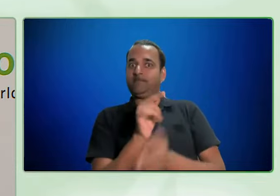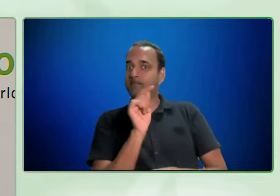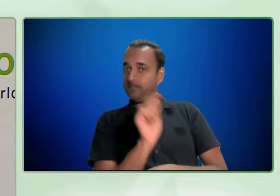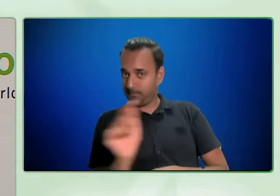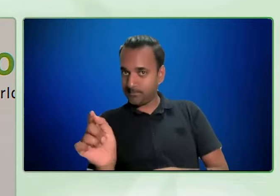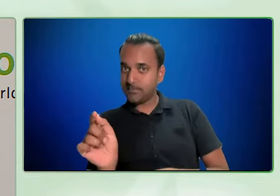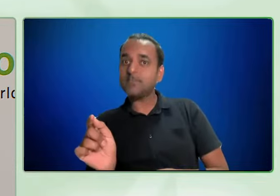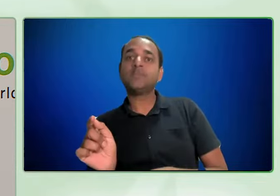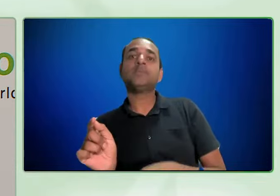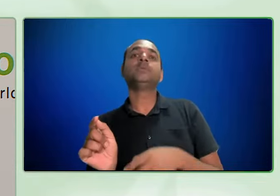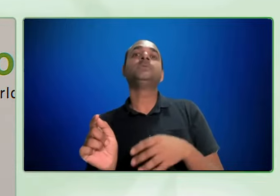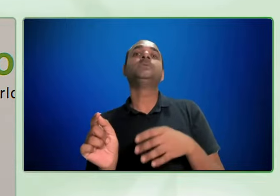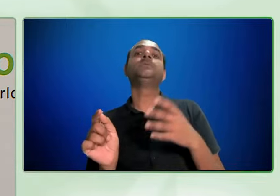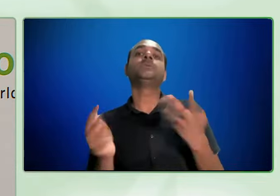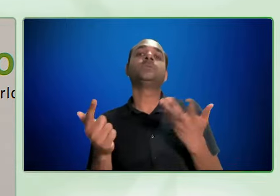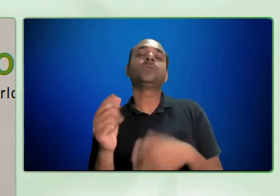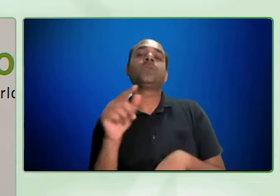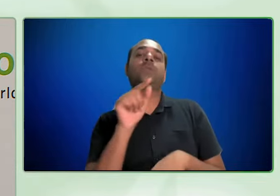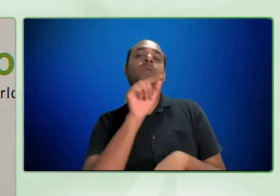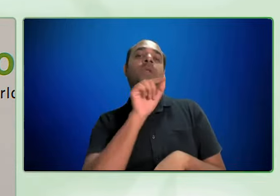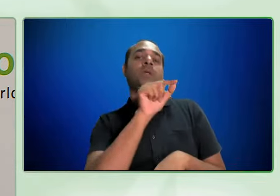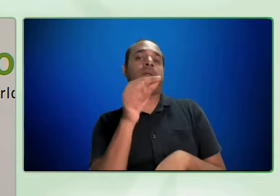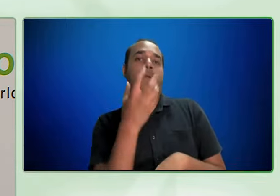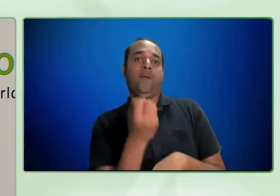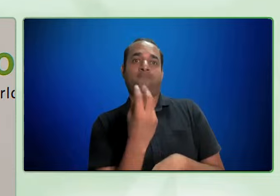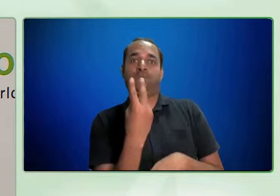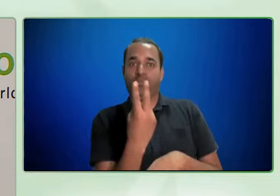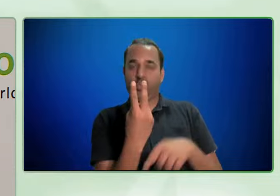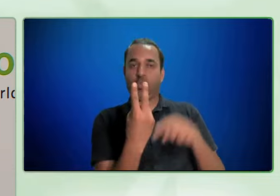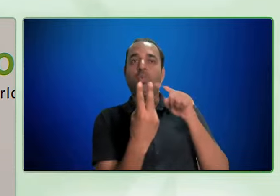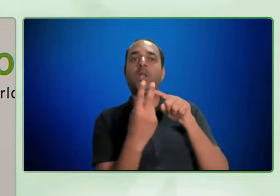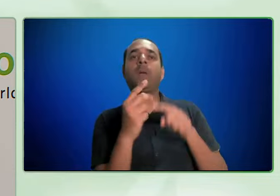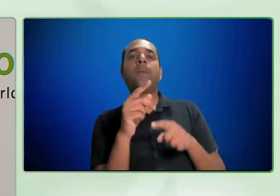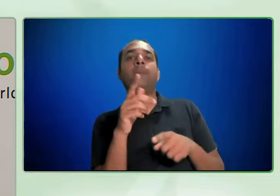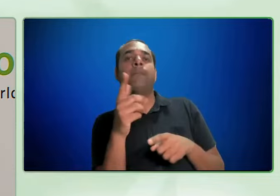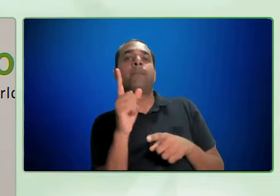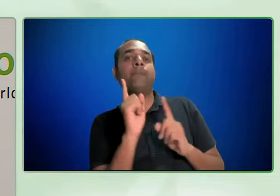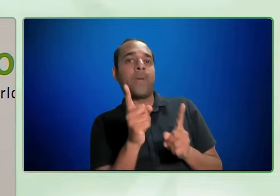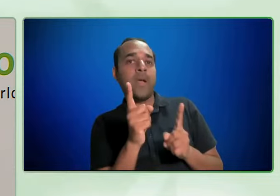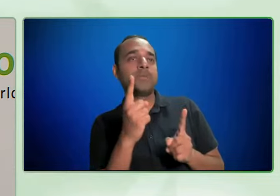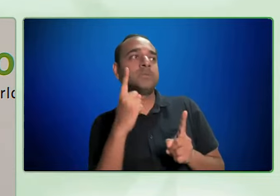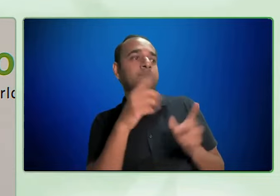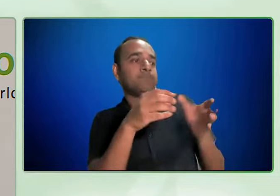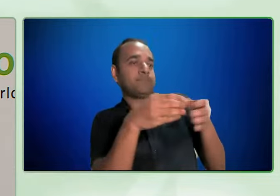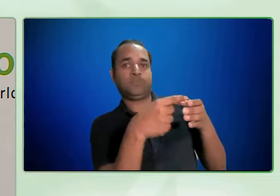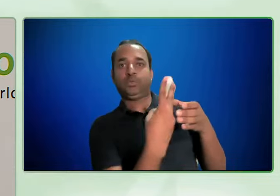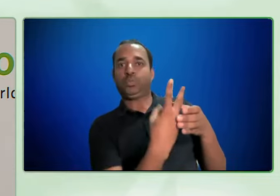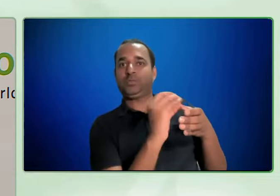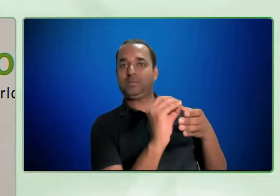from social issues in society. From accessibility, they lead it there.